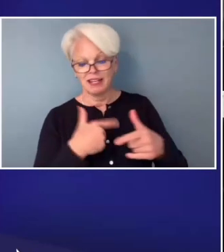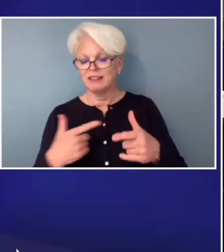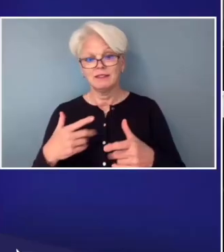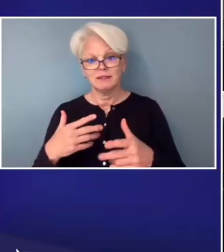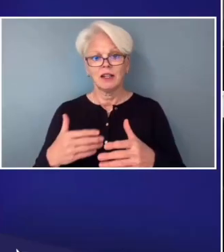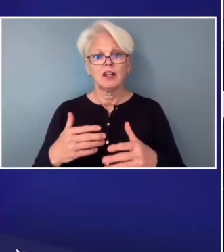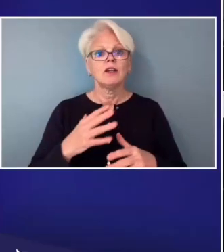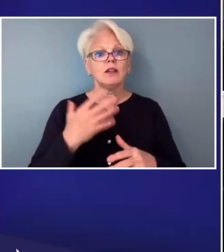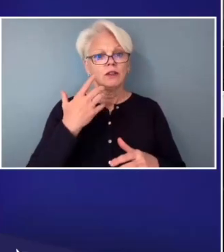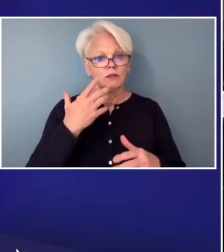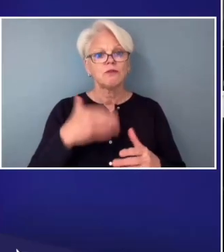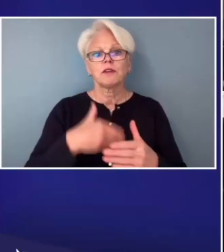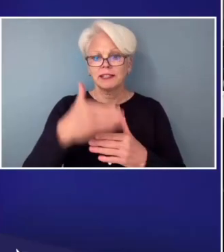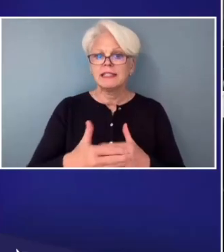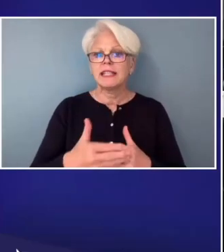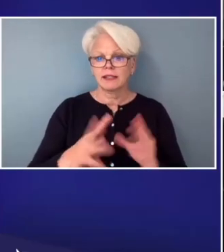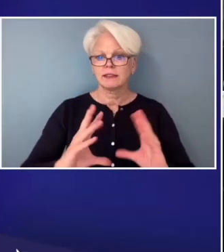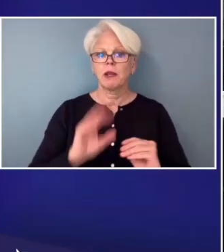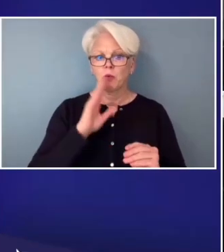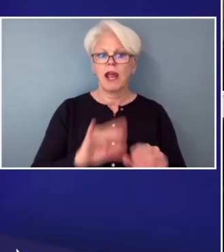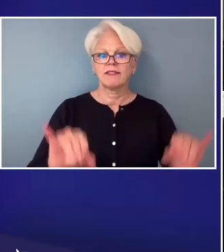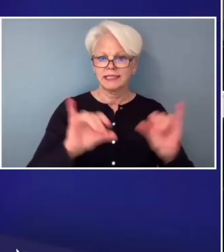similar procedure, what we say, what we what we took and what we didn't.